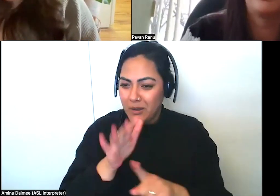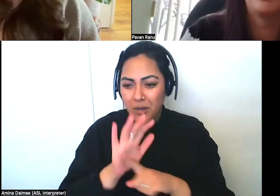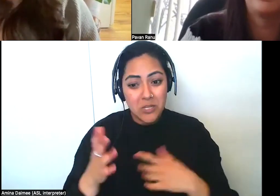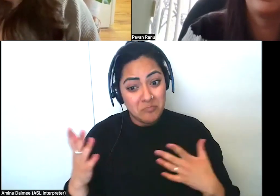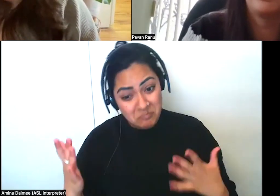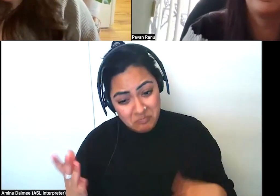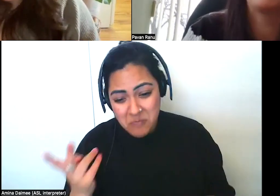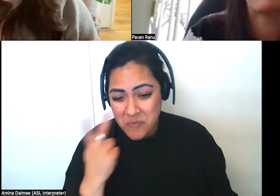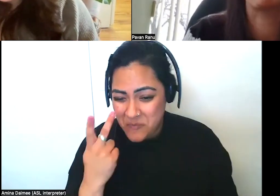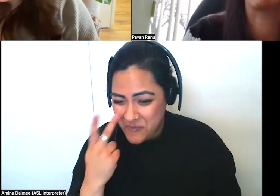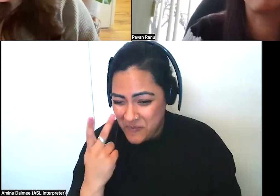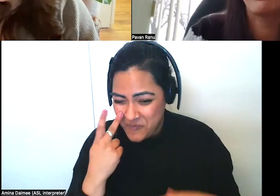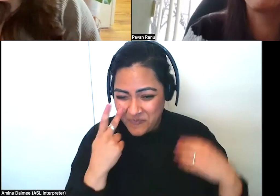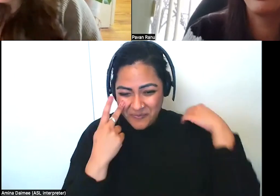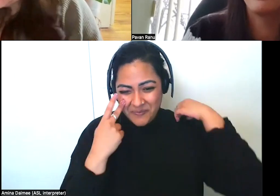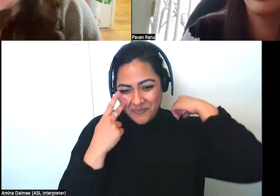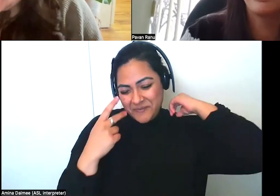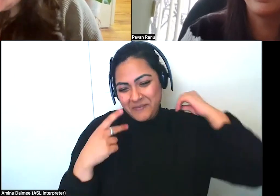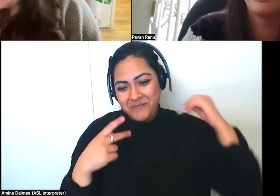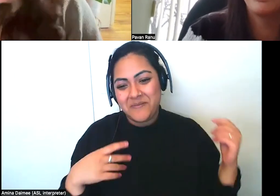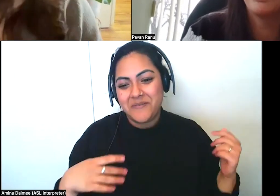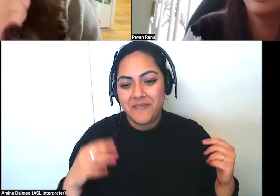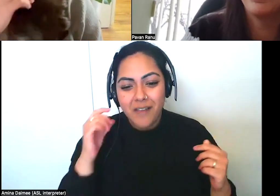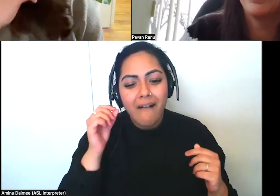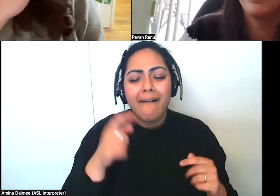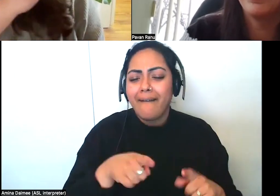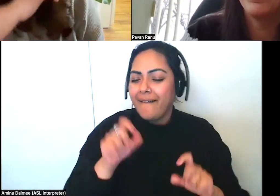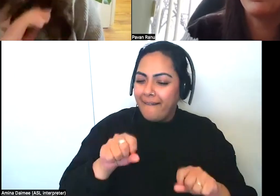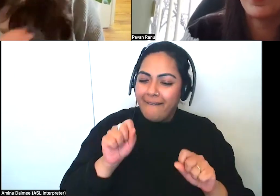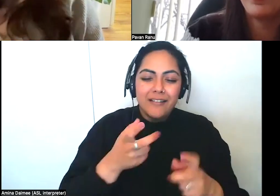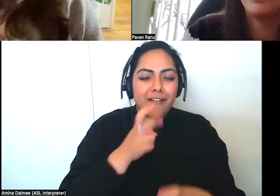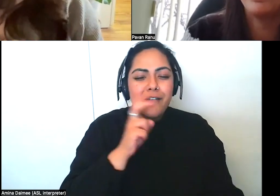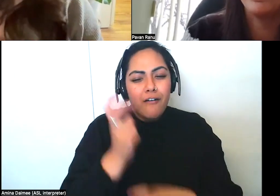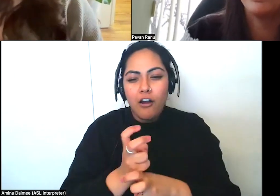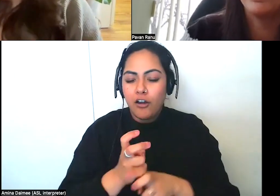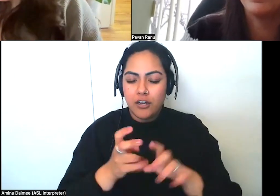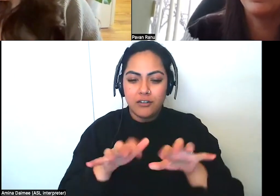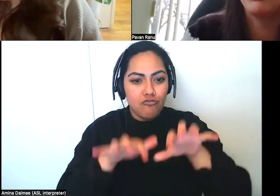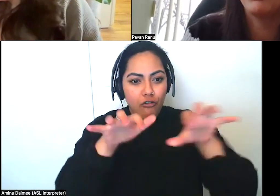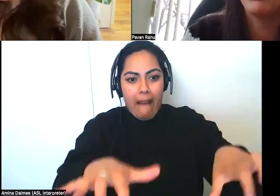difficult. Pavan: Yeah. Monique: This is a great technical question.